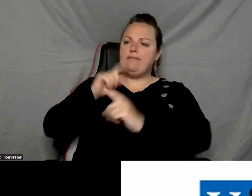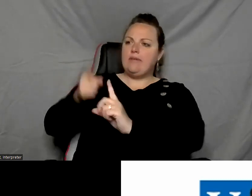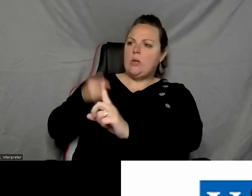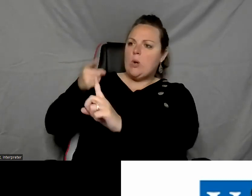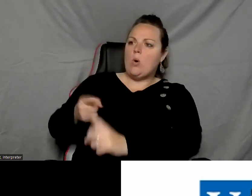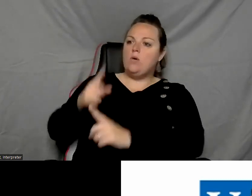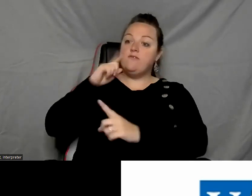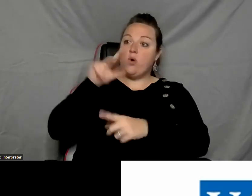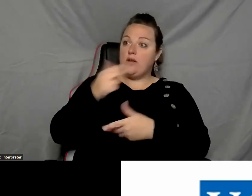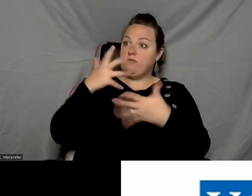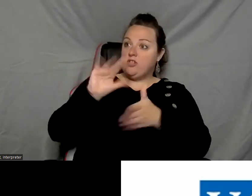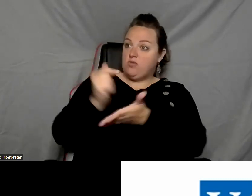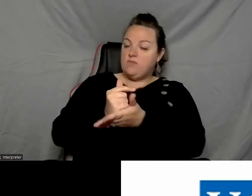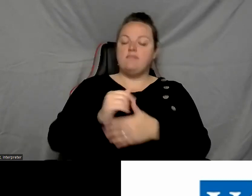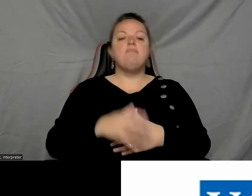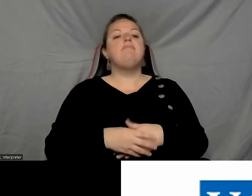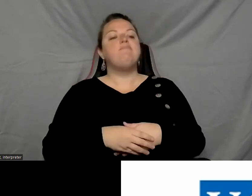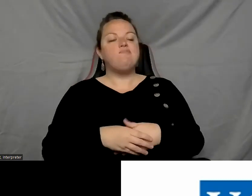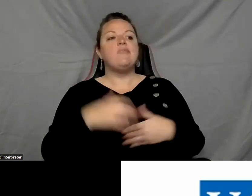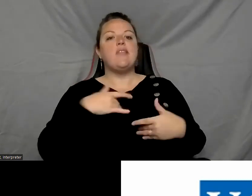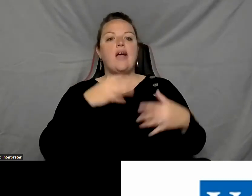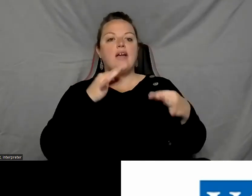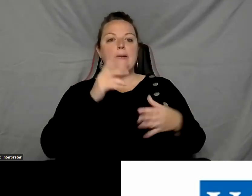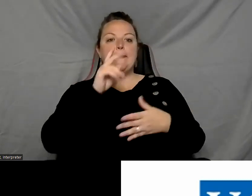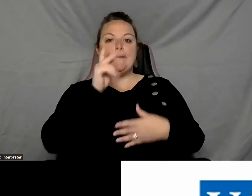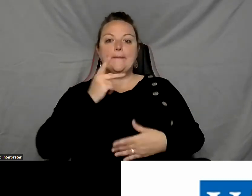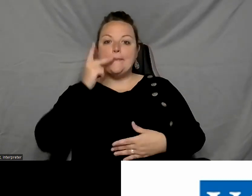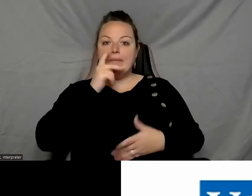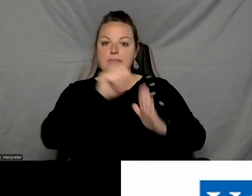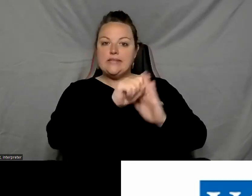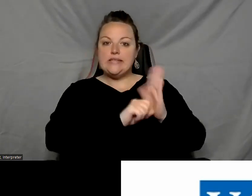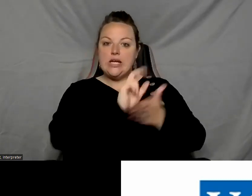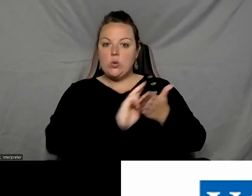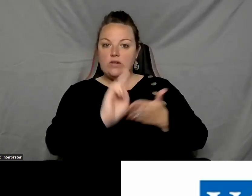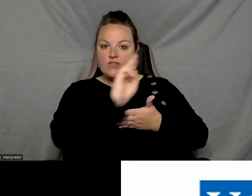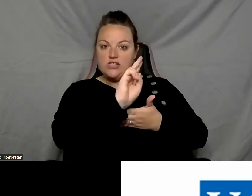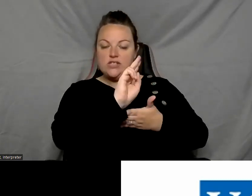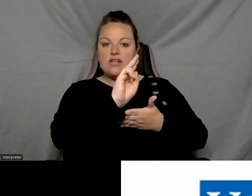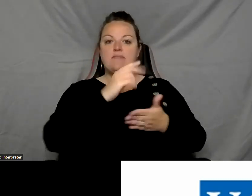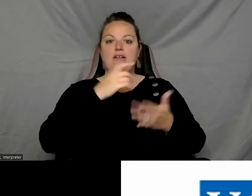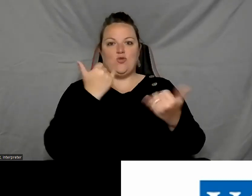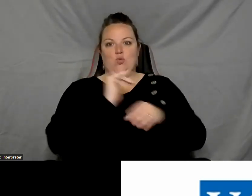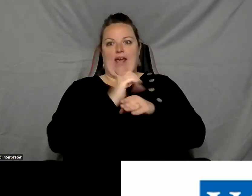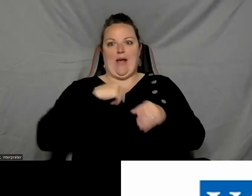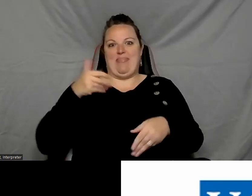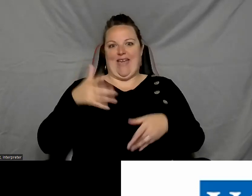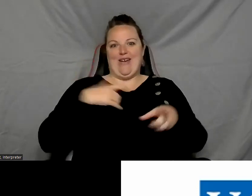So after high school, I the state university is where I'm calling from tonight. This school